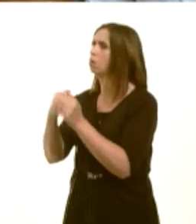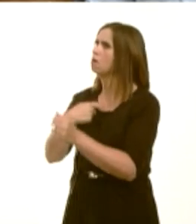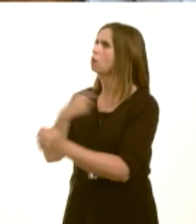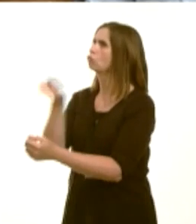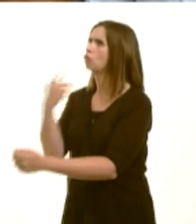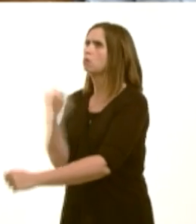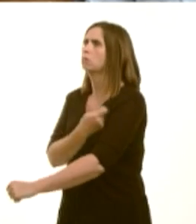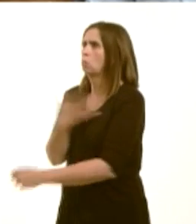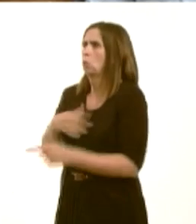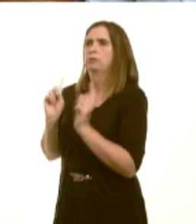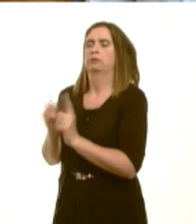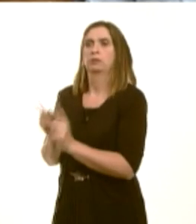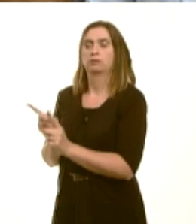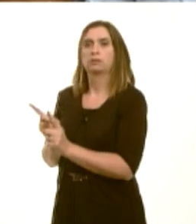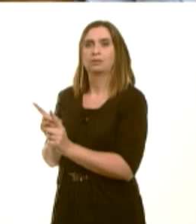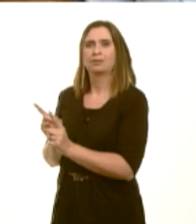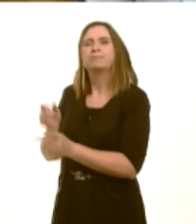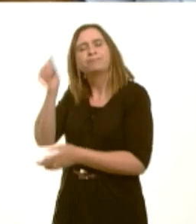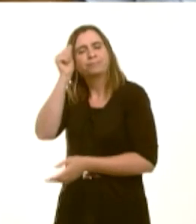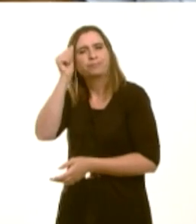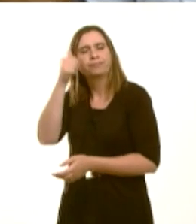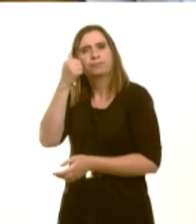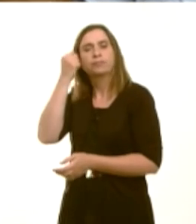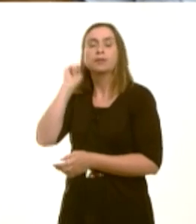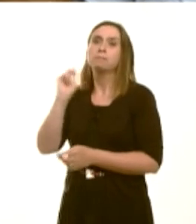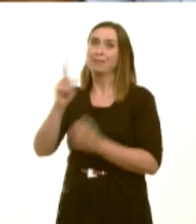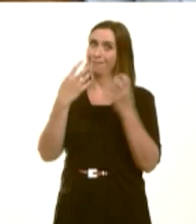though, and that is if we are to have a system that ignores NICE and ignores an approvals